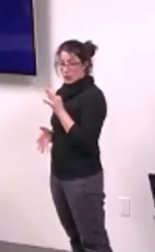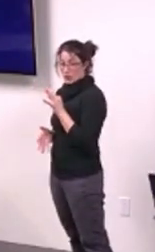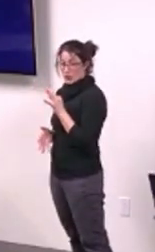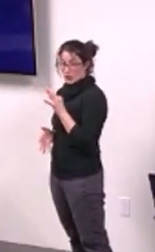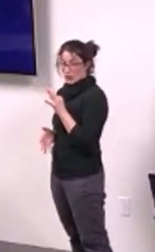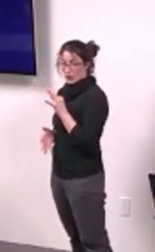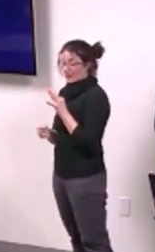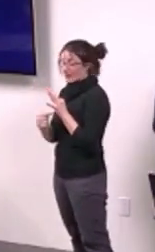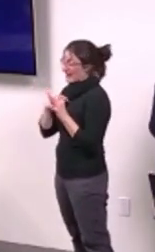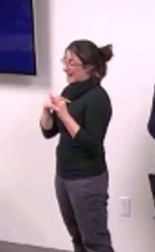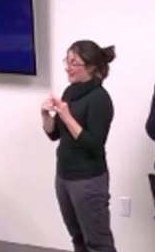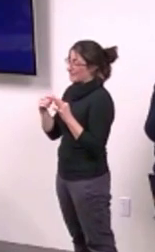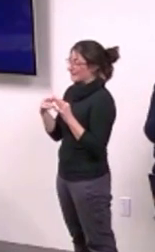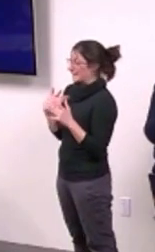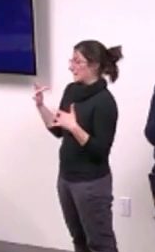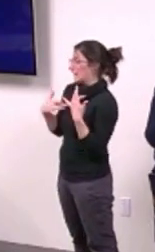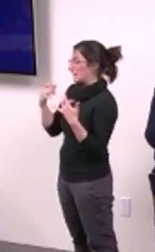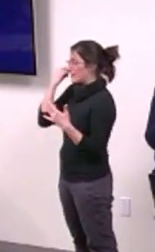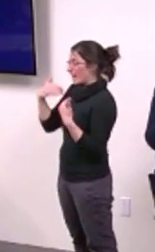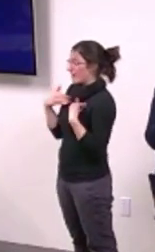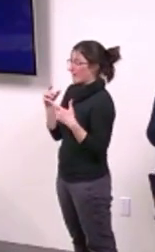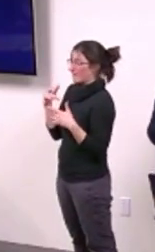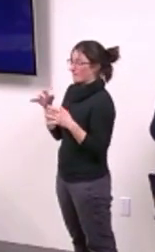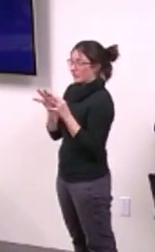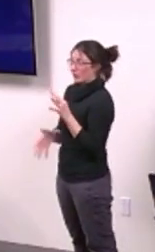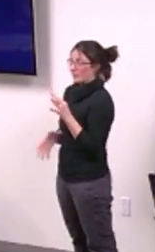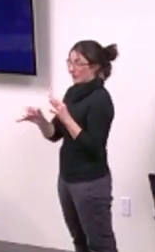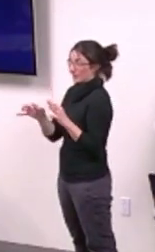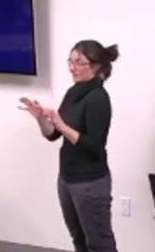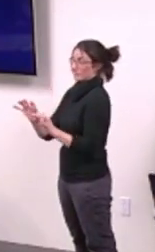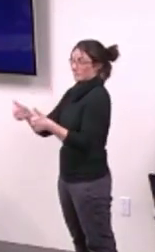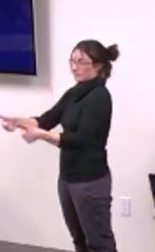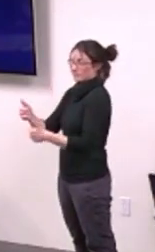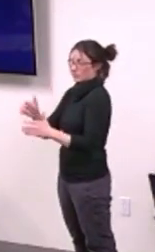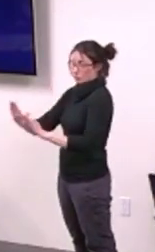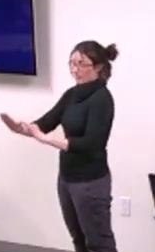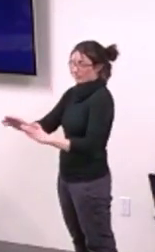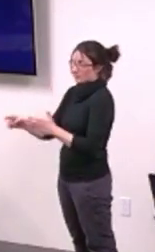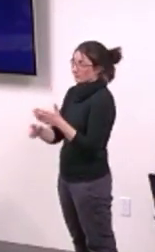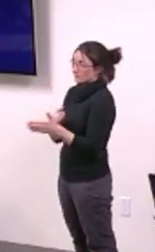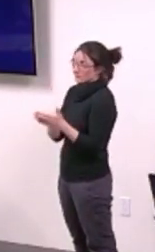If you get an interpreter, that's good. You may not actually have to go to jail.